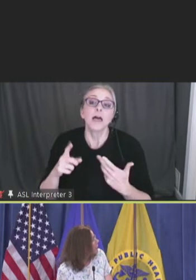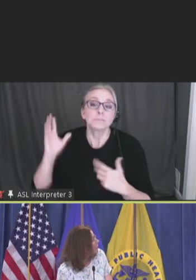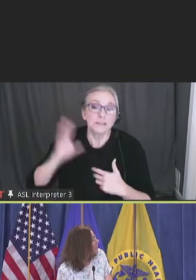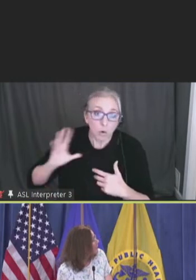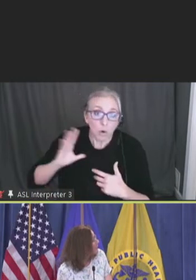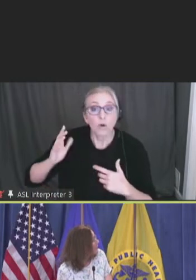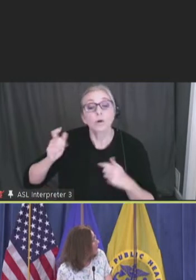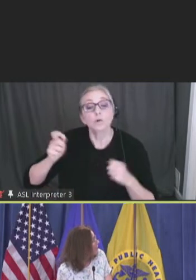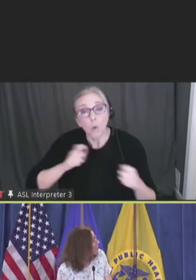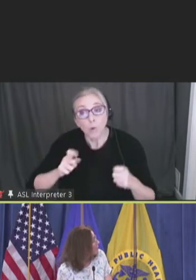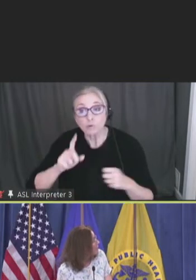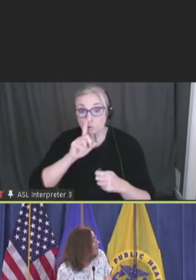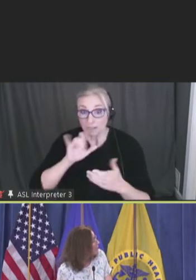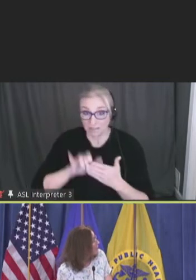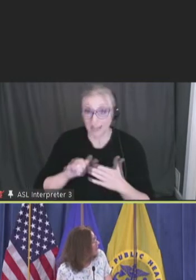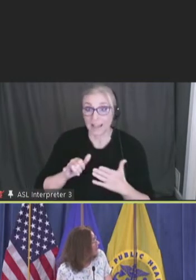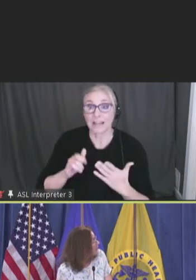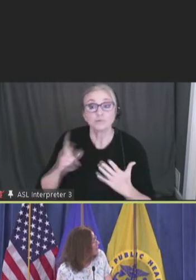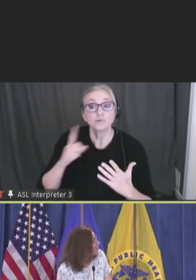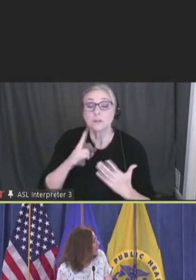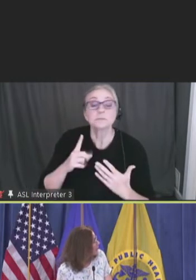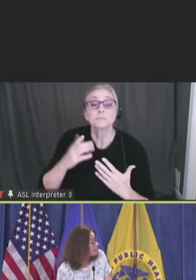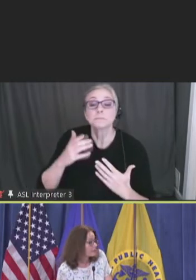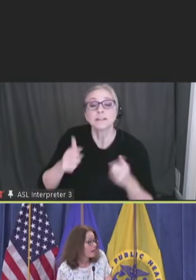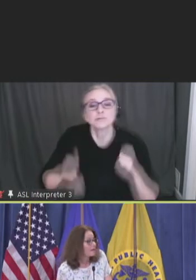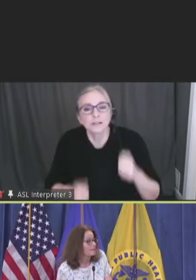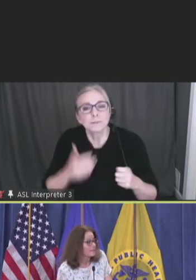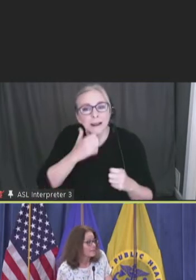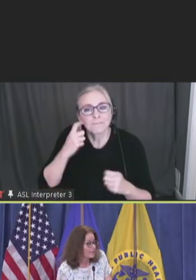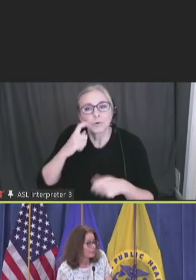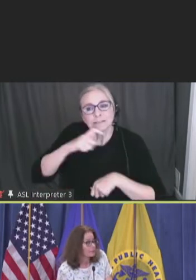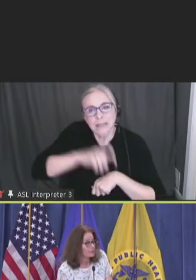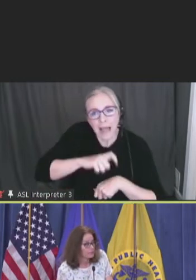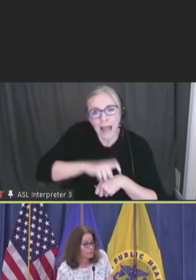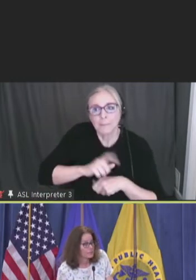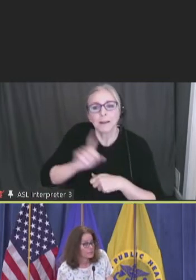Because they can also adjust better for factors related to time and setting, which is -- was